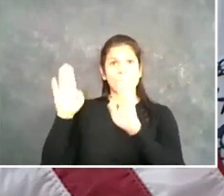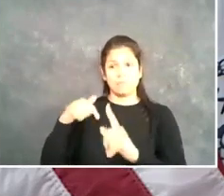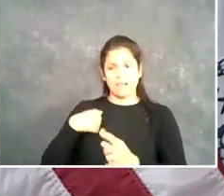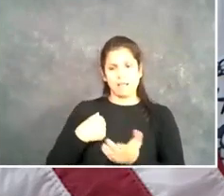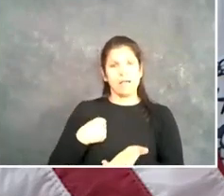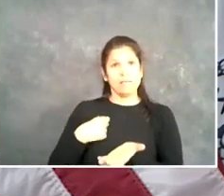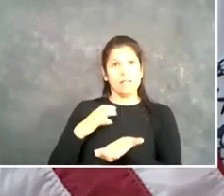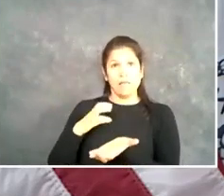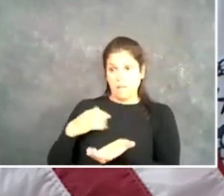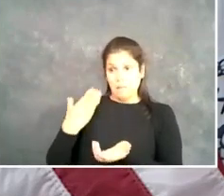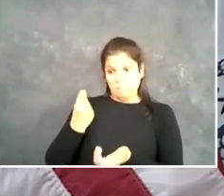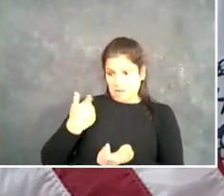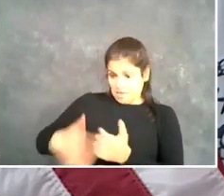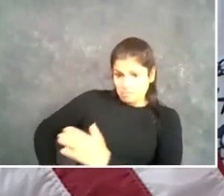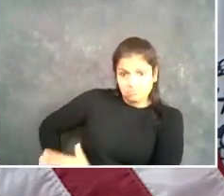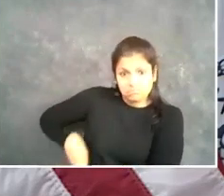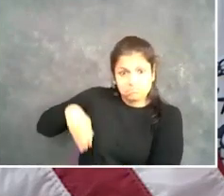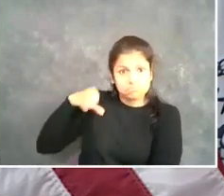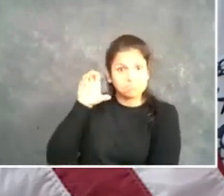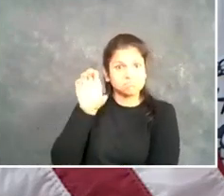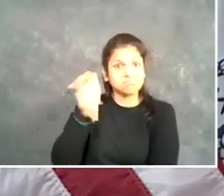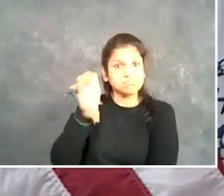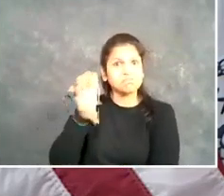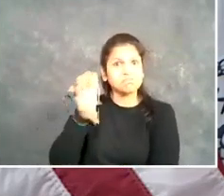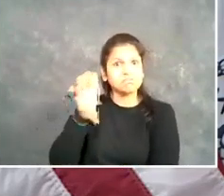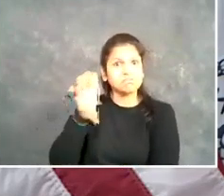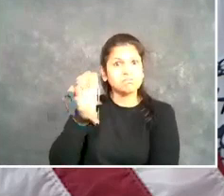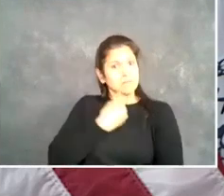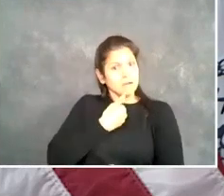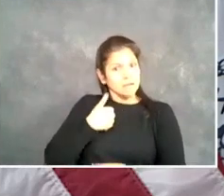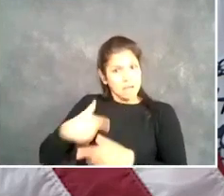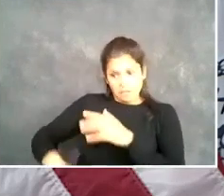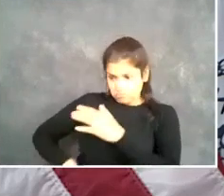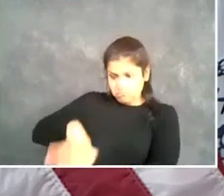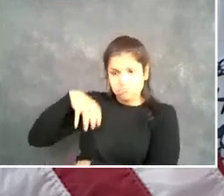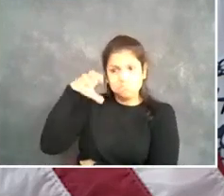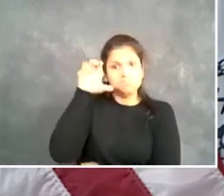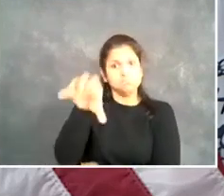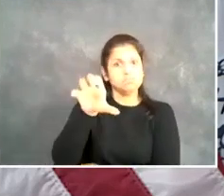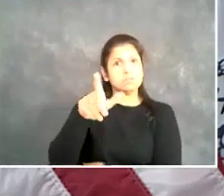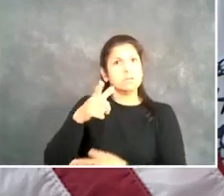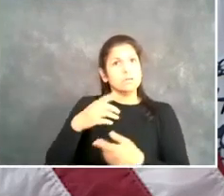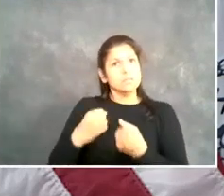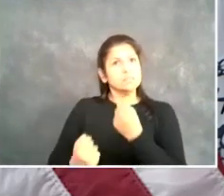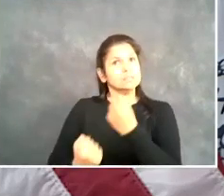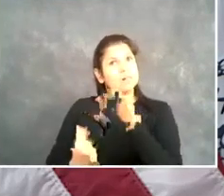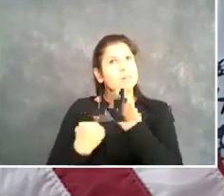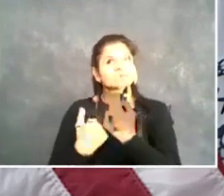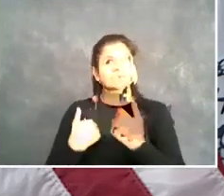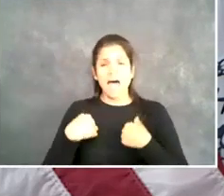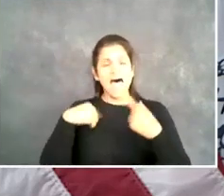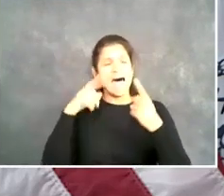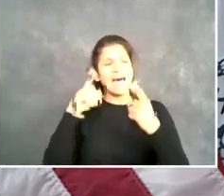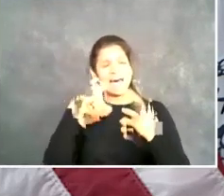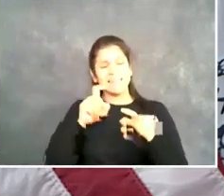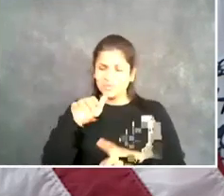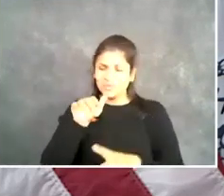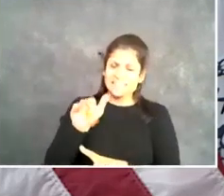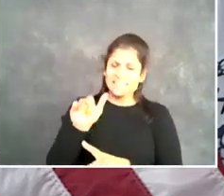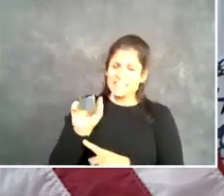A WHOLE NEW WAY. IT WON'T BE PERFECT, BUT IT WILL BE A GAME CHANGER. ABSOLUTELY SUSTAINABLE, BUT WE NEED THE MTA TO SAY YES.